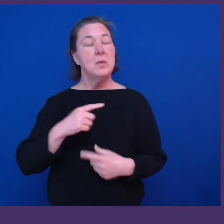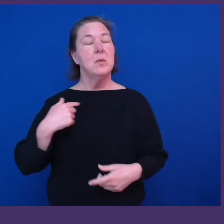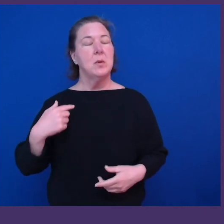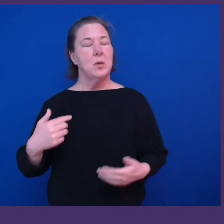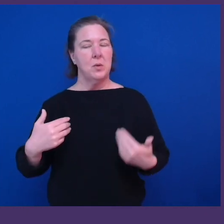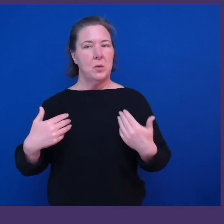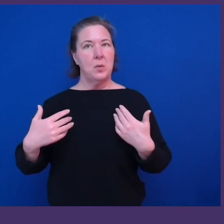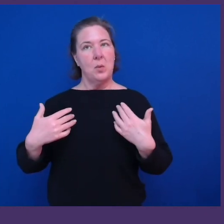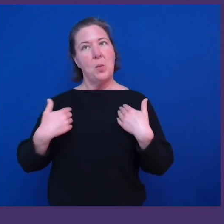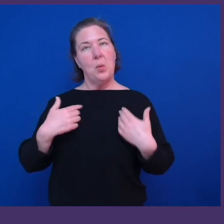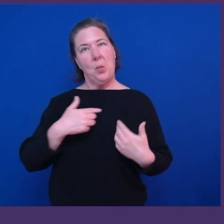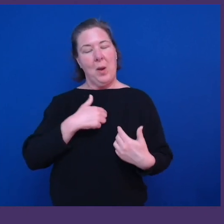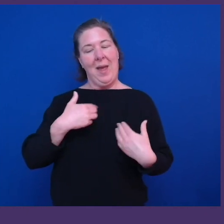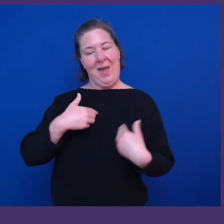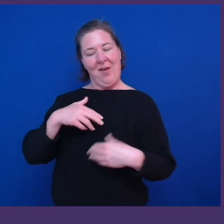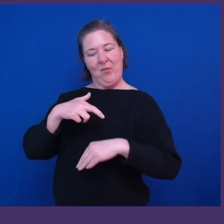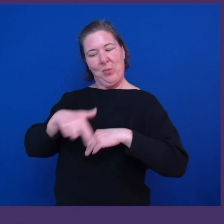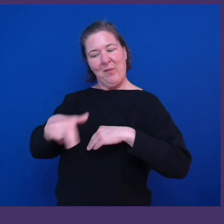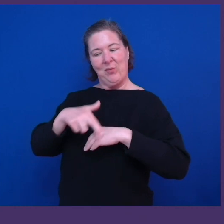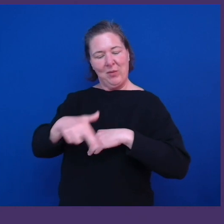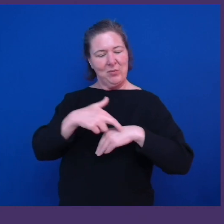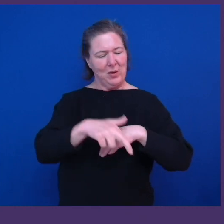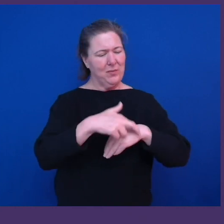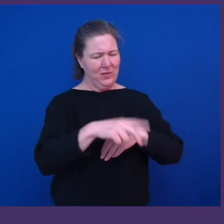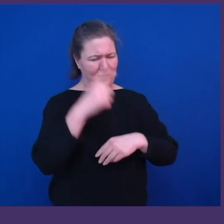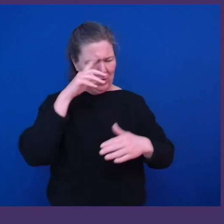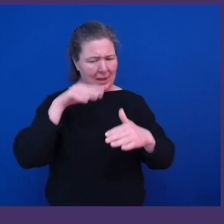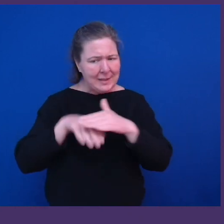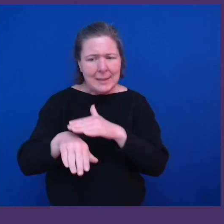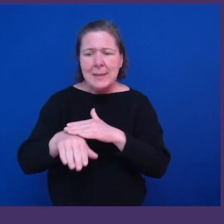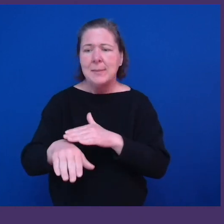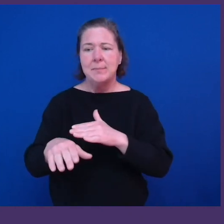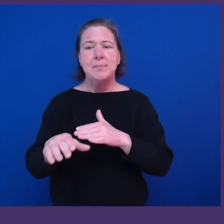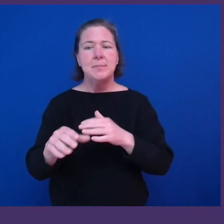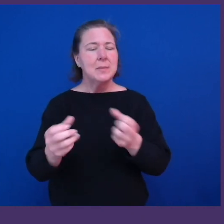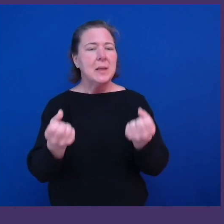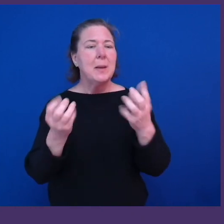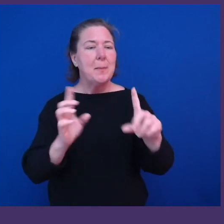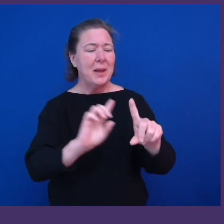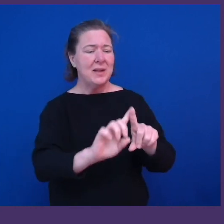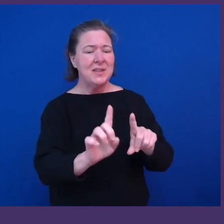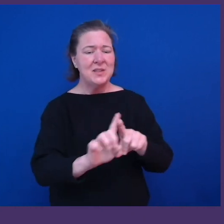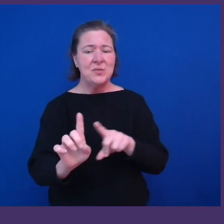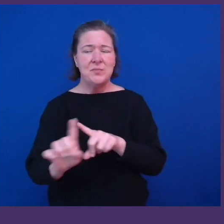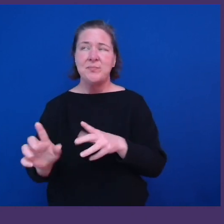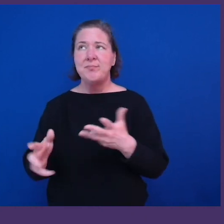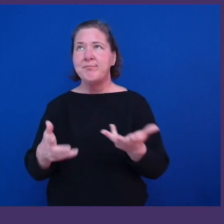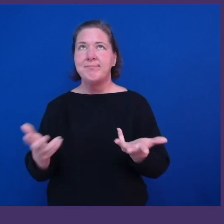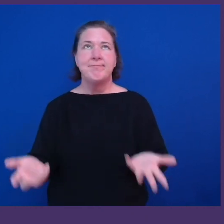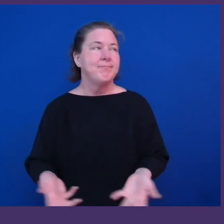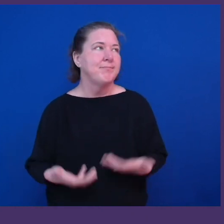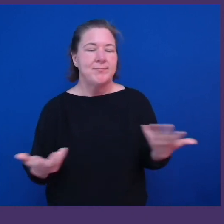to accessibility in many different rules.